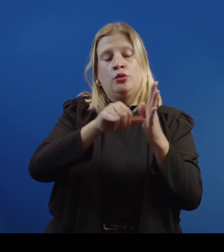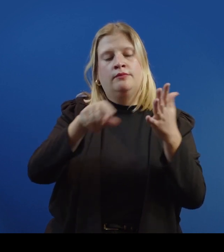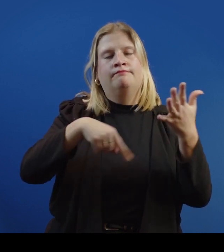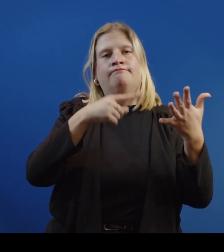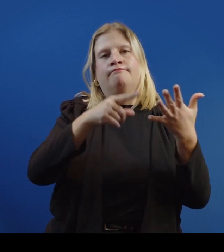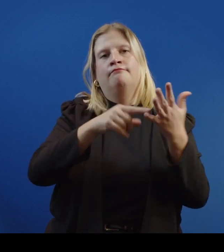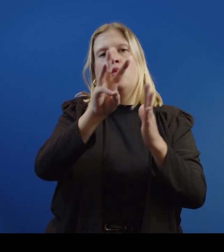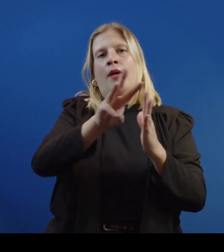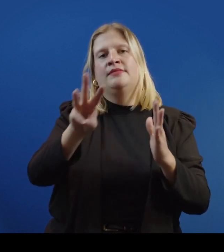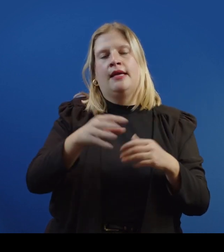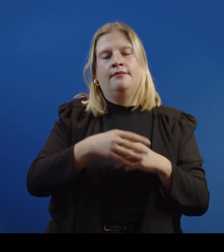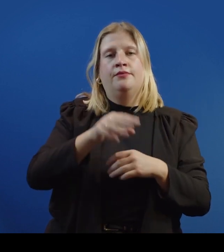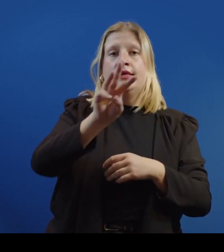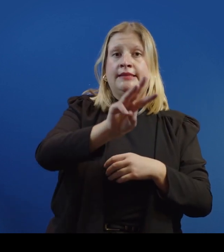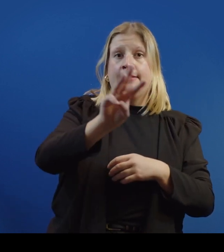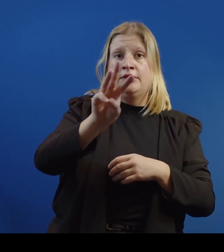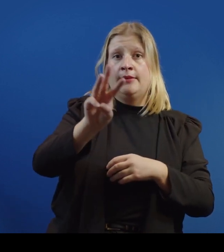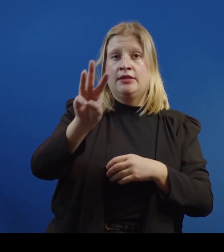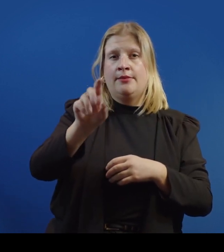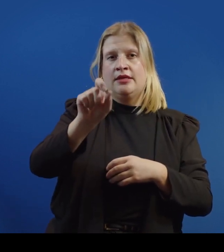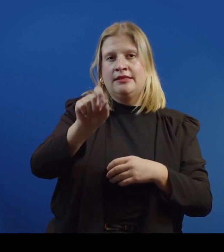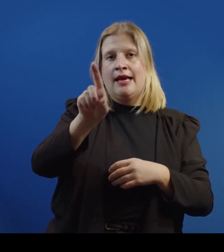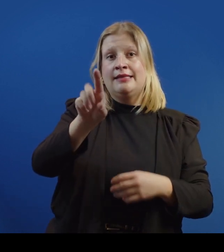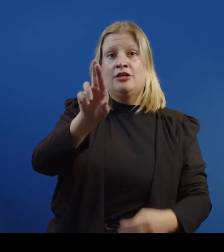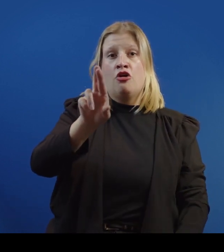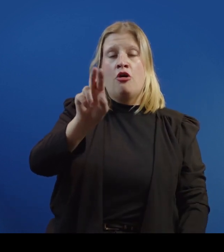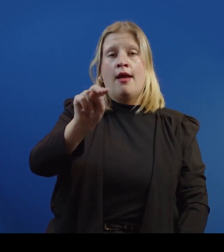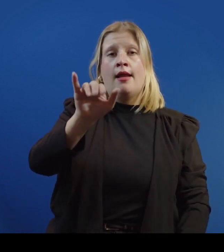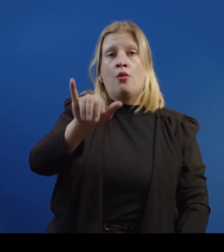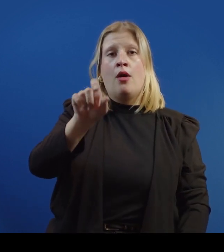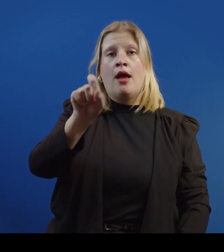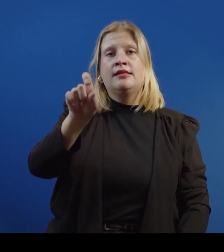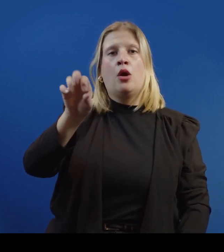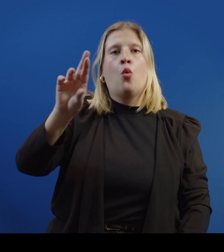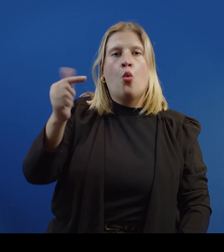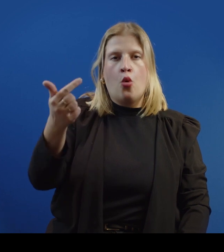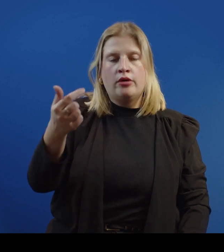and our website, www.drny.org,